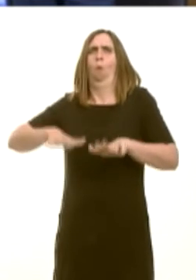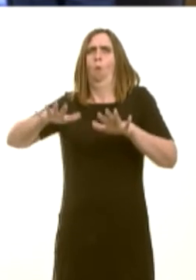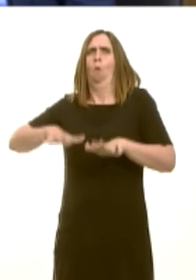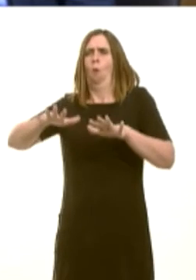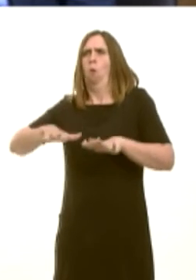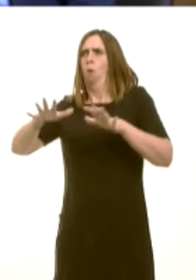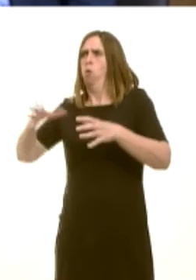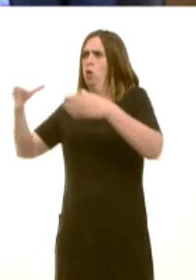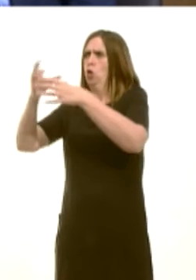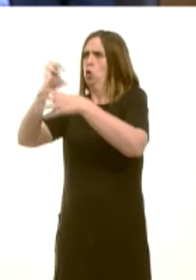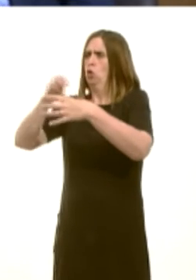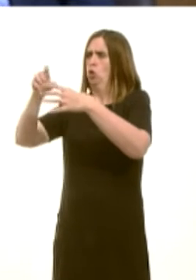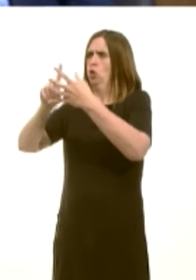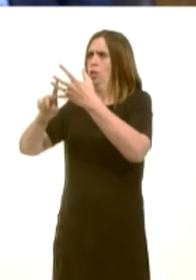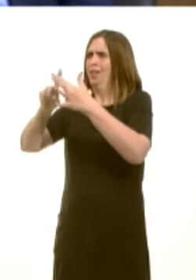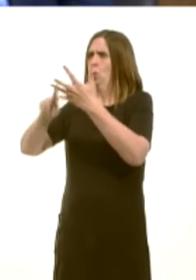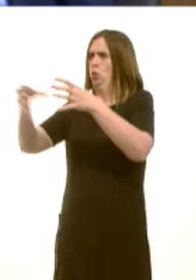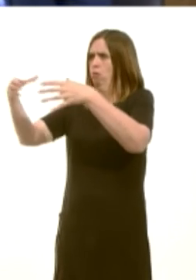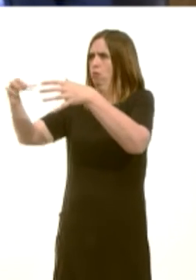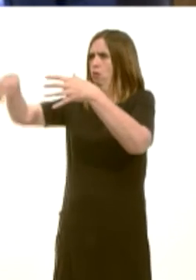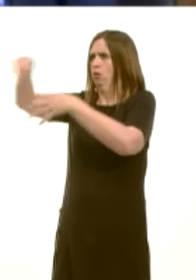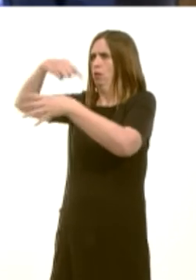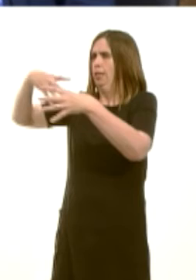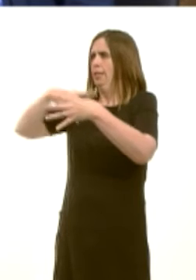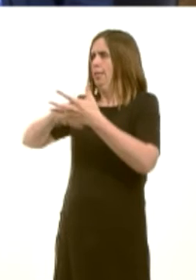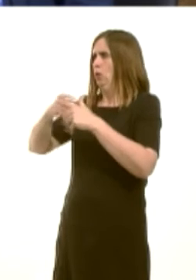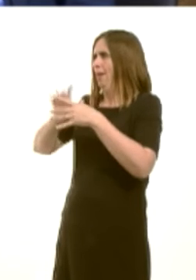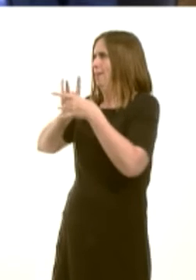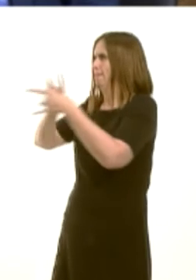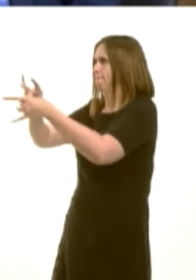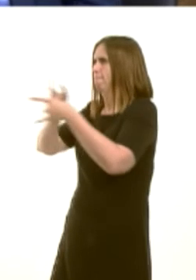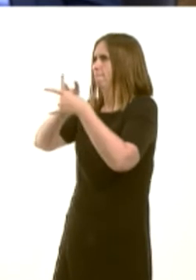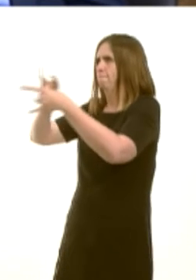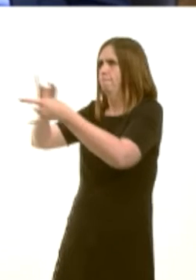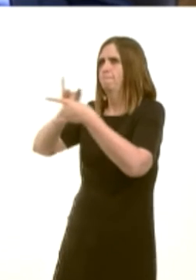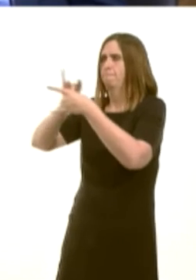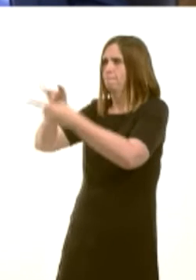Itís important that the UK builds bridges with them. We would, of course, want to see